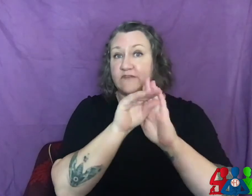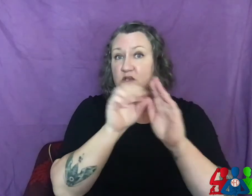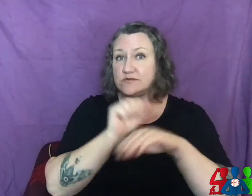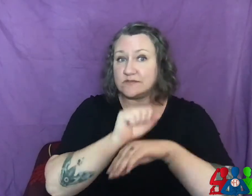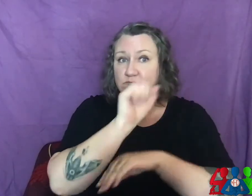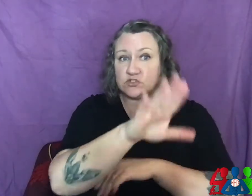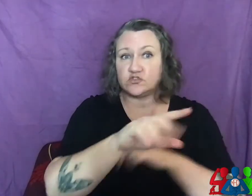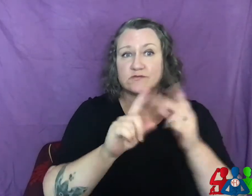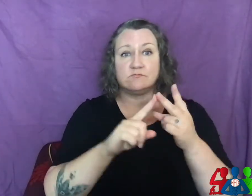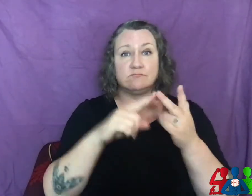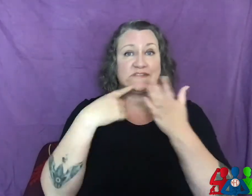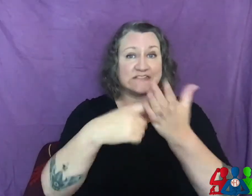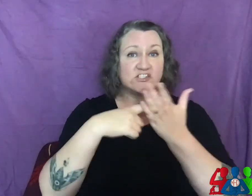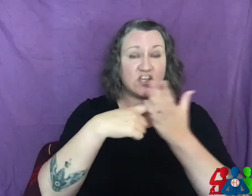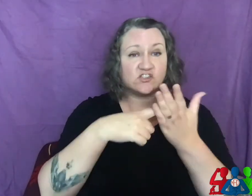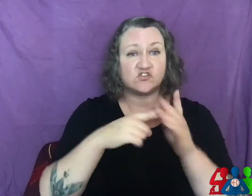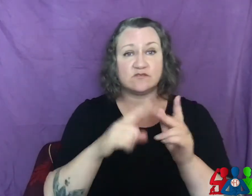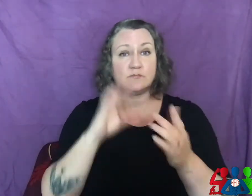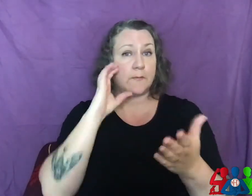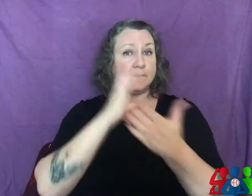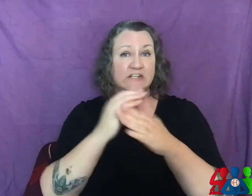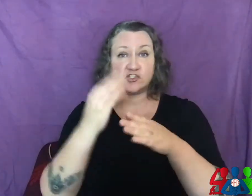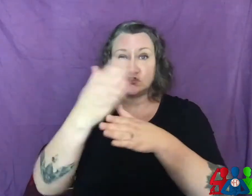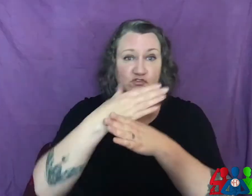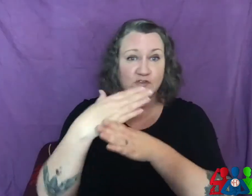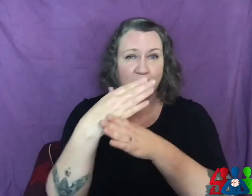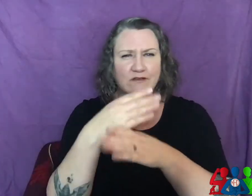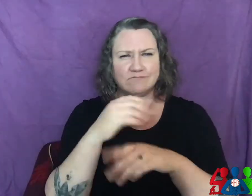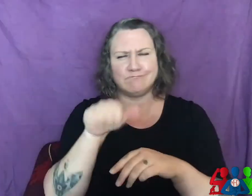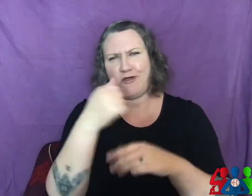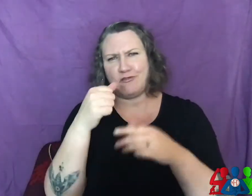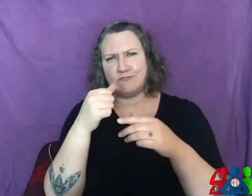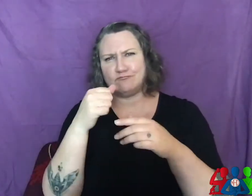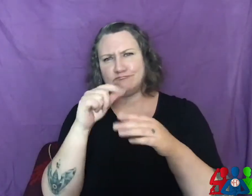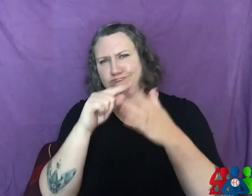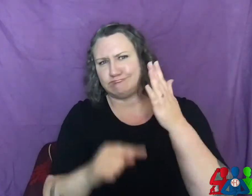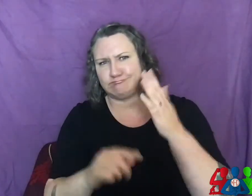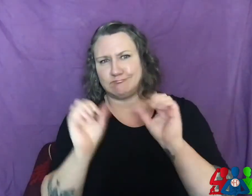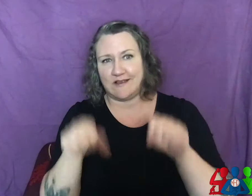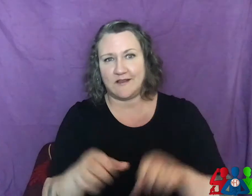So don't only use writing assignments, but use video submissions or discussions or